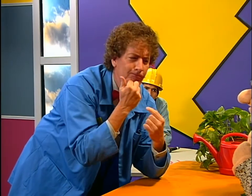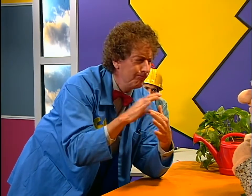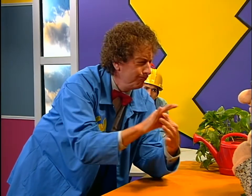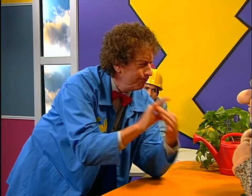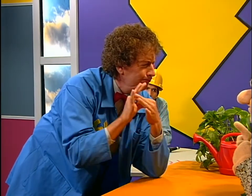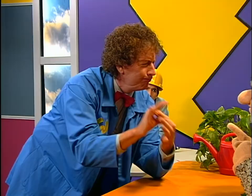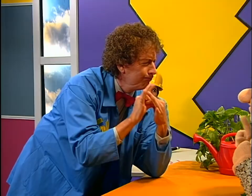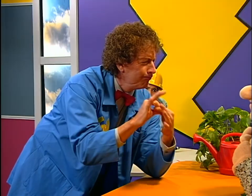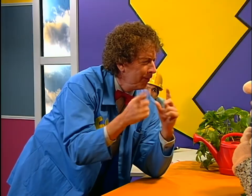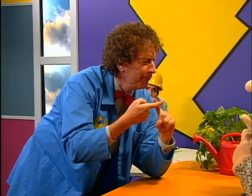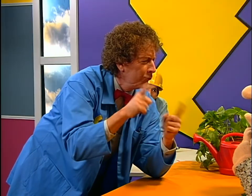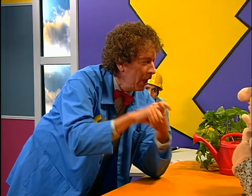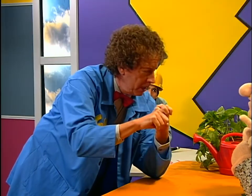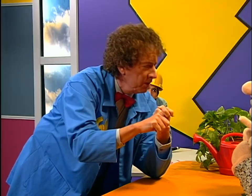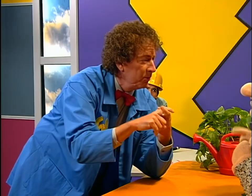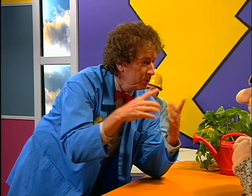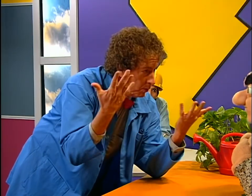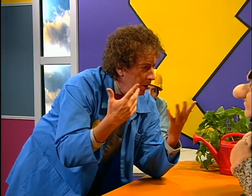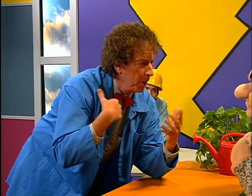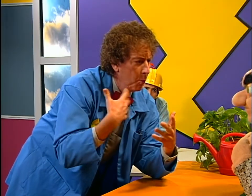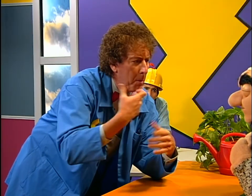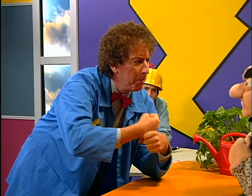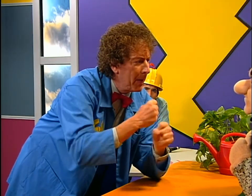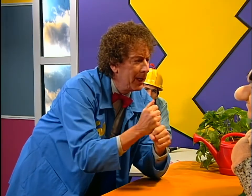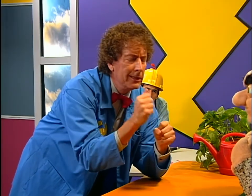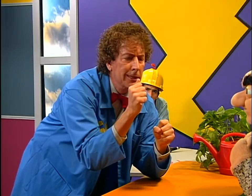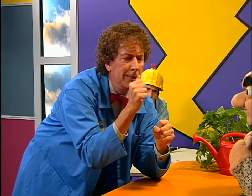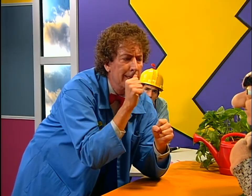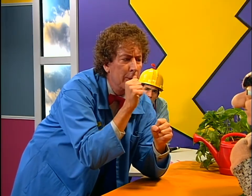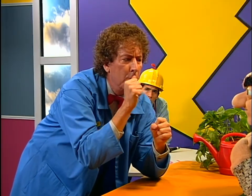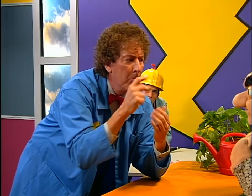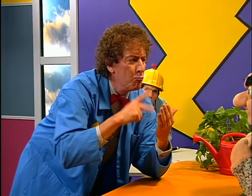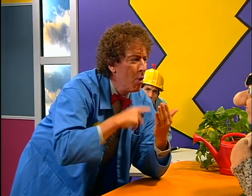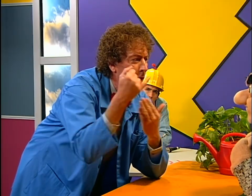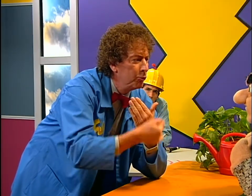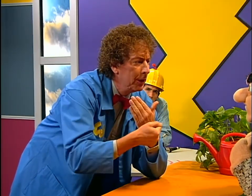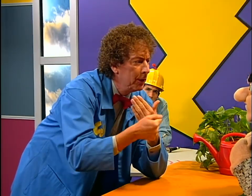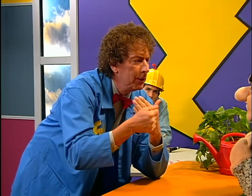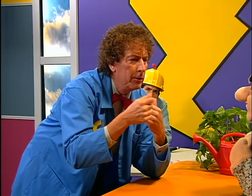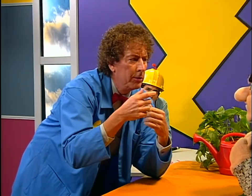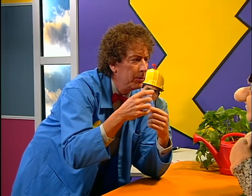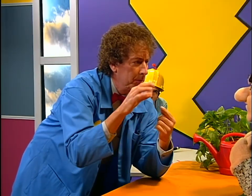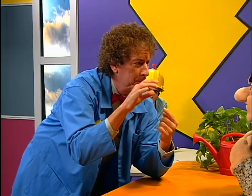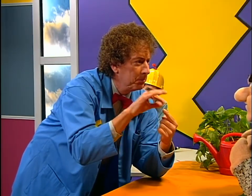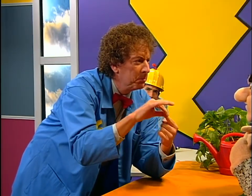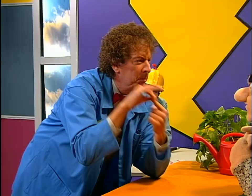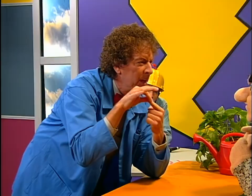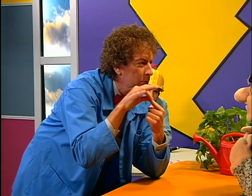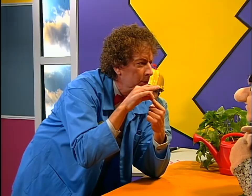I JUST CAN'T FIX PLUMBING. HAVE YOU ASKED ANYBODY ELSE? I ASKED LISA,